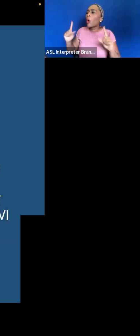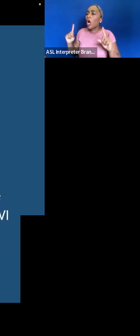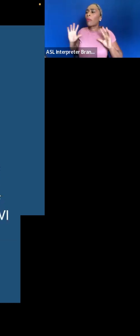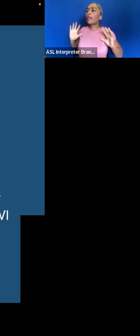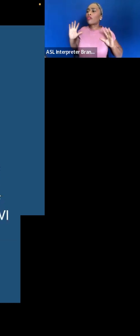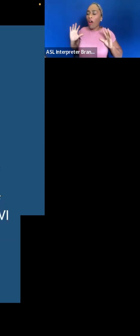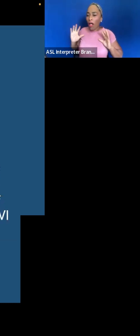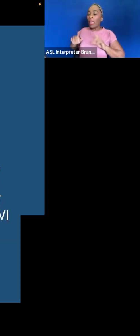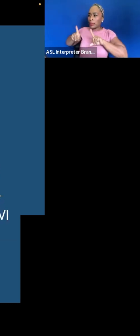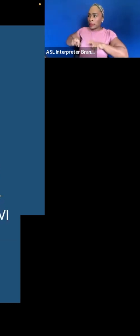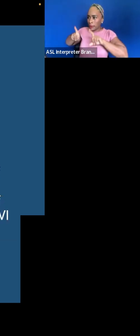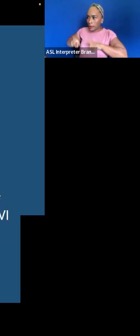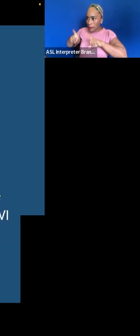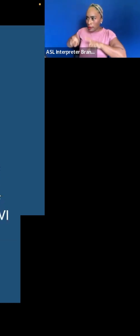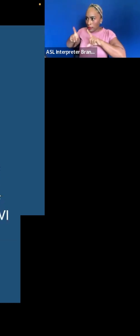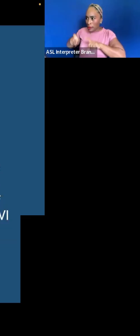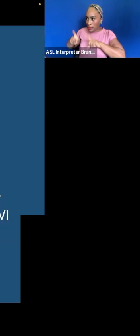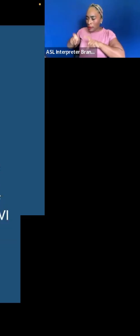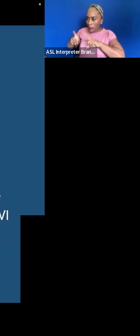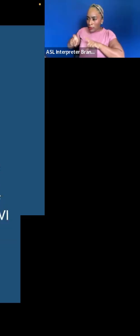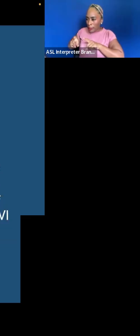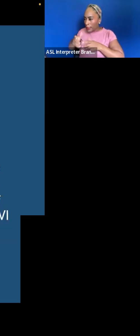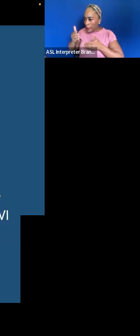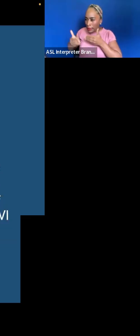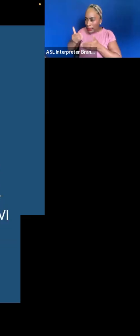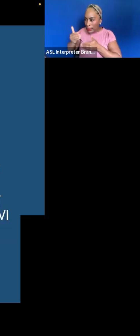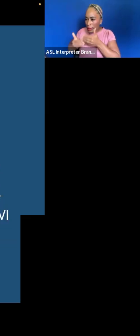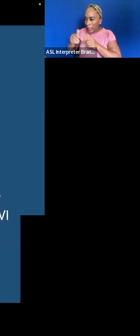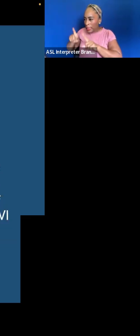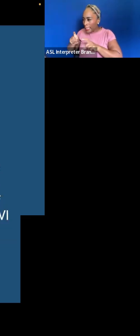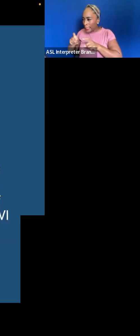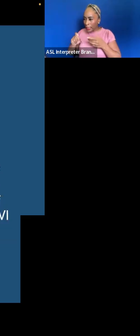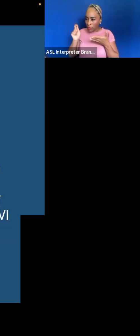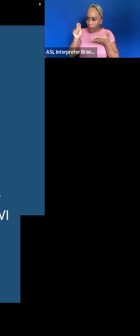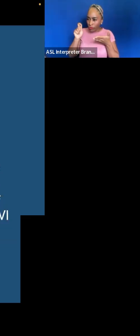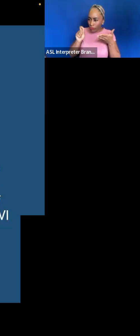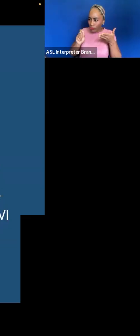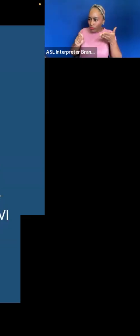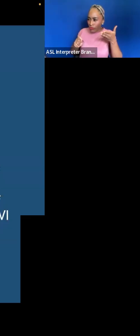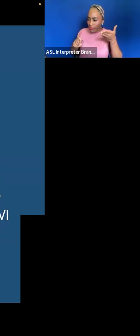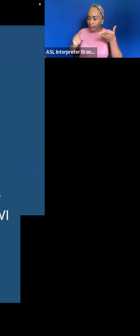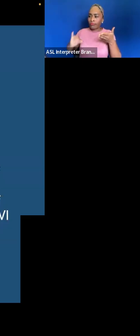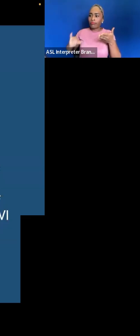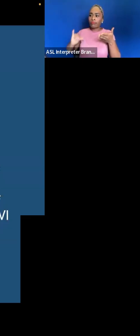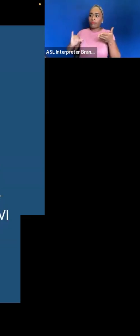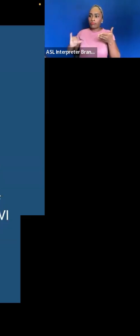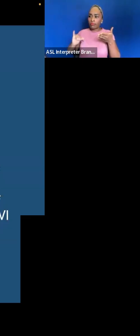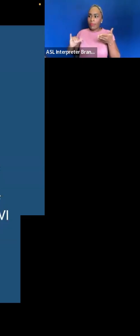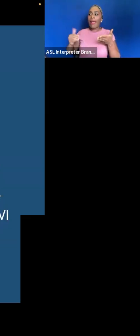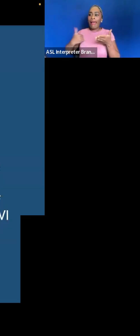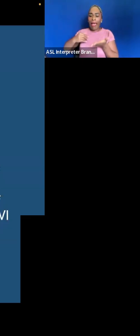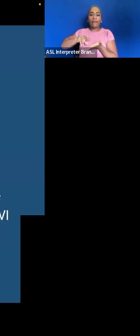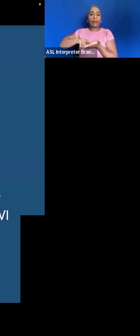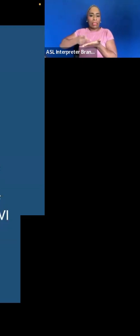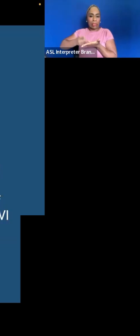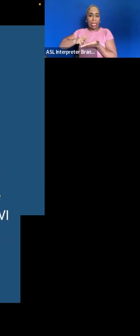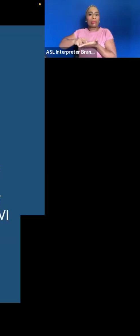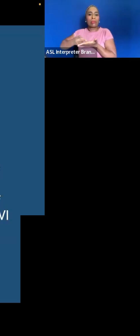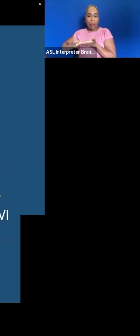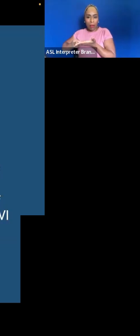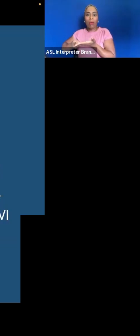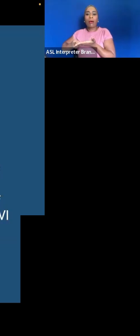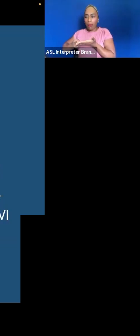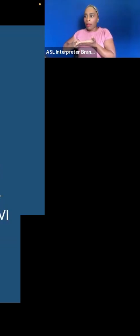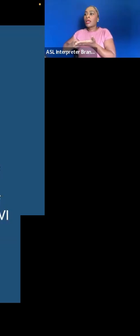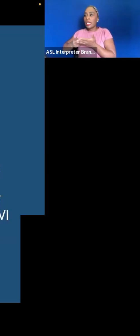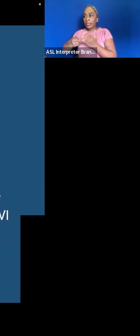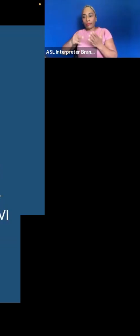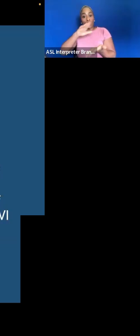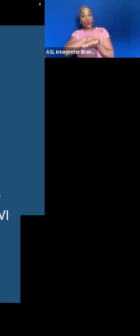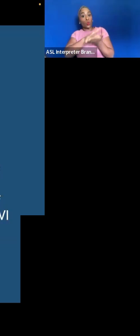But after we did kind of really narrow it down to dyslexia and take that to the school and they accepted the IEE,